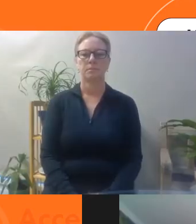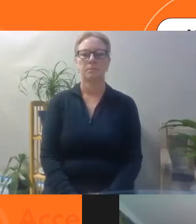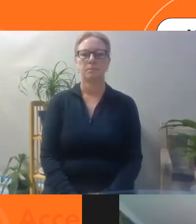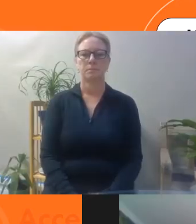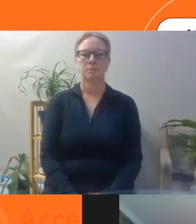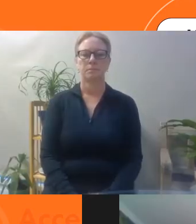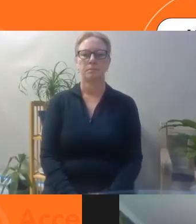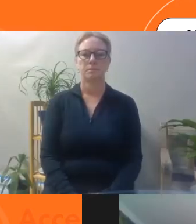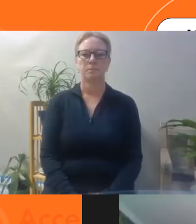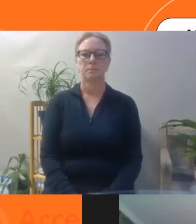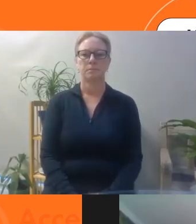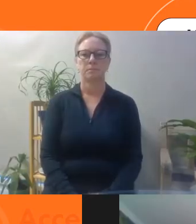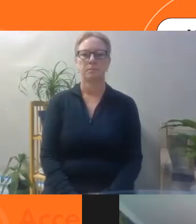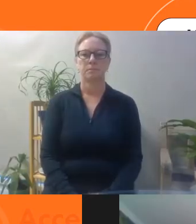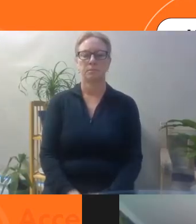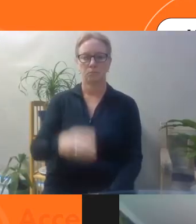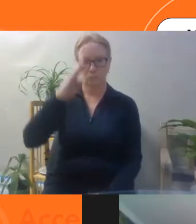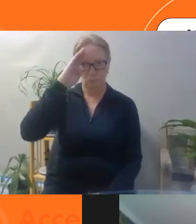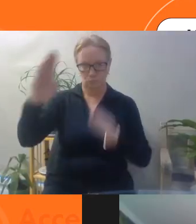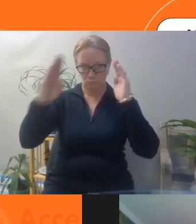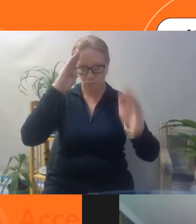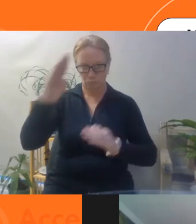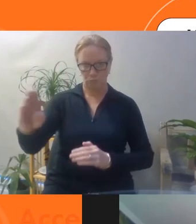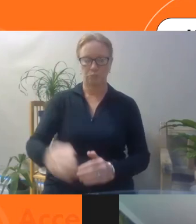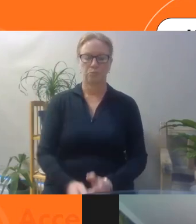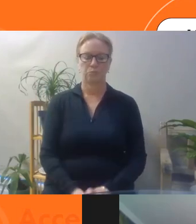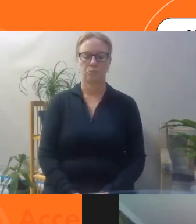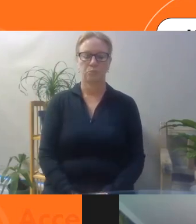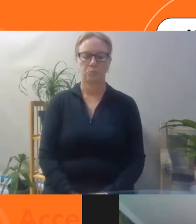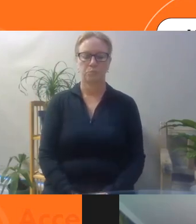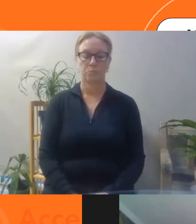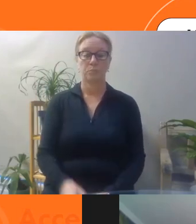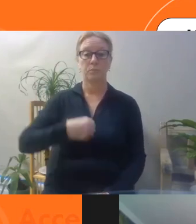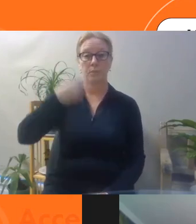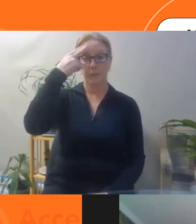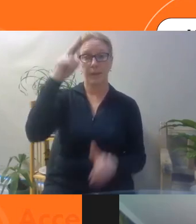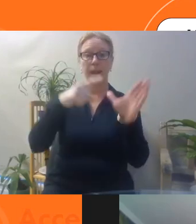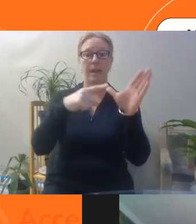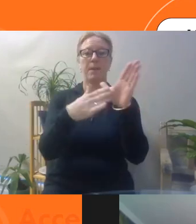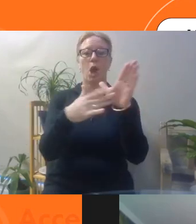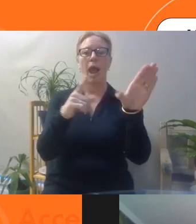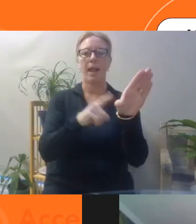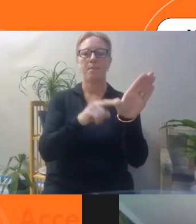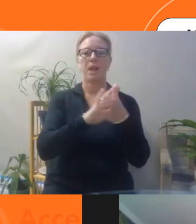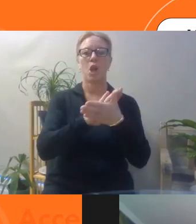Tēnā koutou, tēnā koutou katoa. My name is Amy Hogan and I am Access